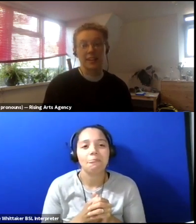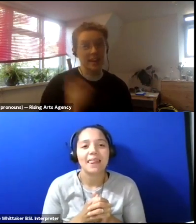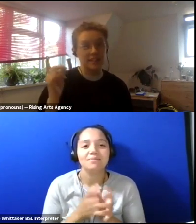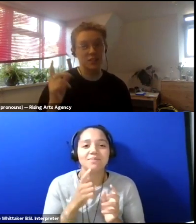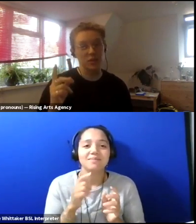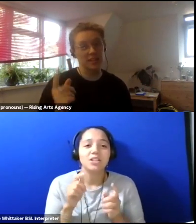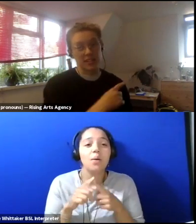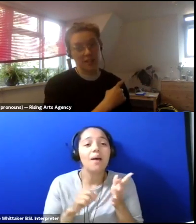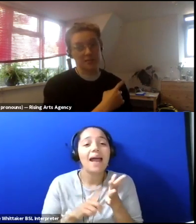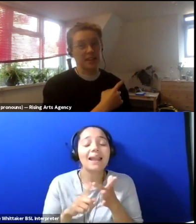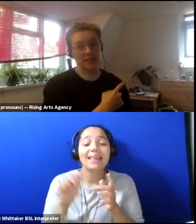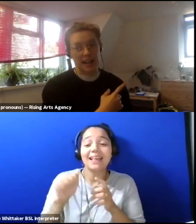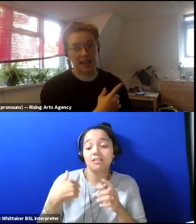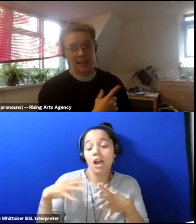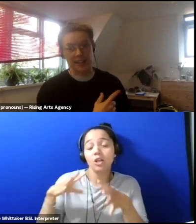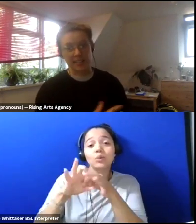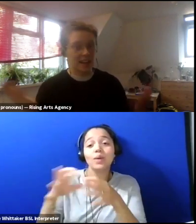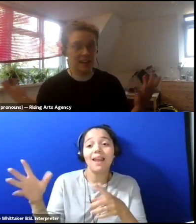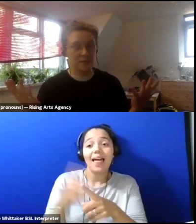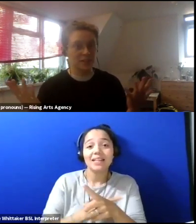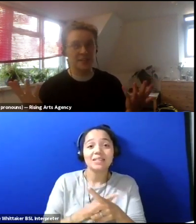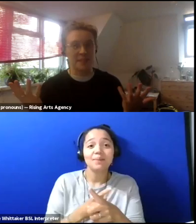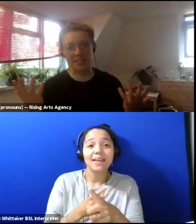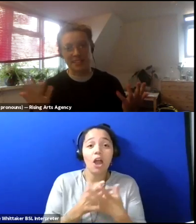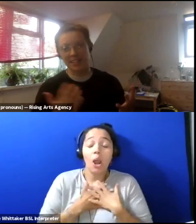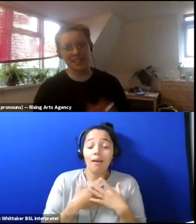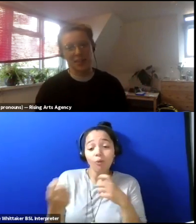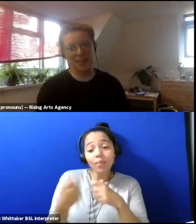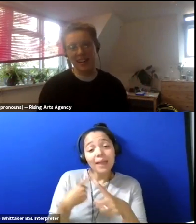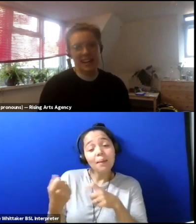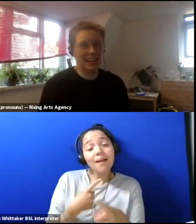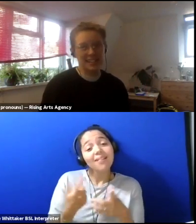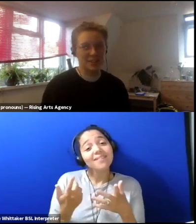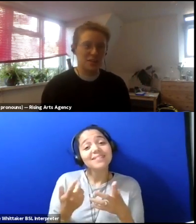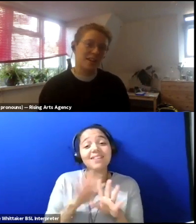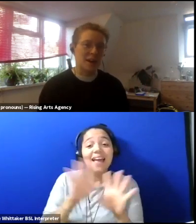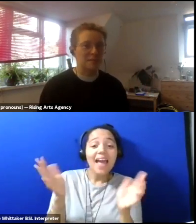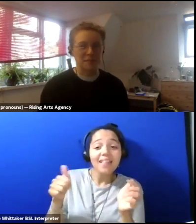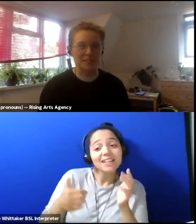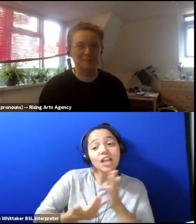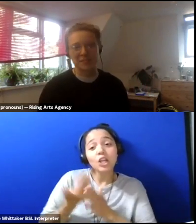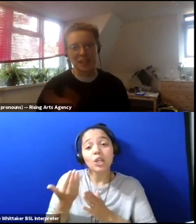Yeah, I joined last week and I love all the emails. They just are very like, "Hey, this is on, you can come in if you want."